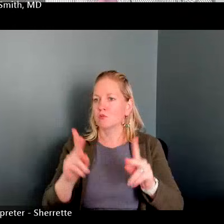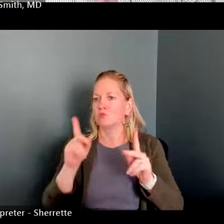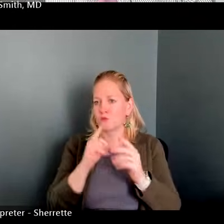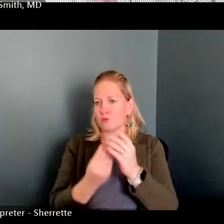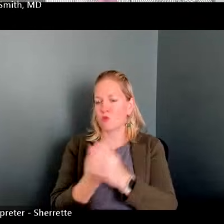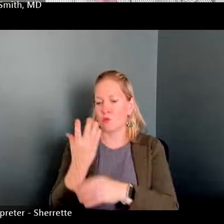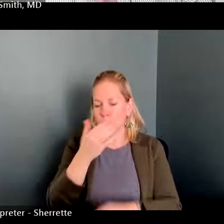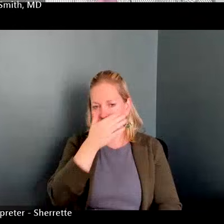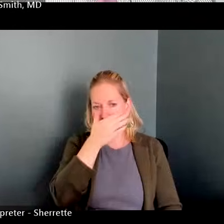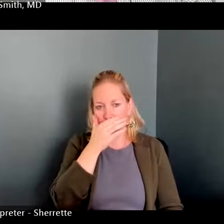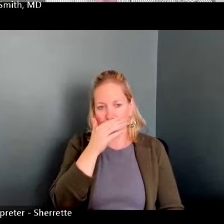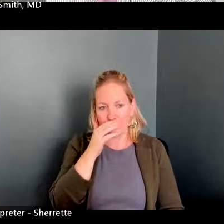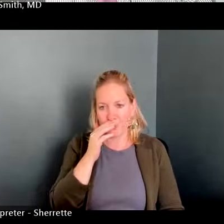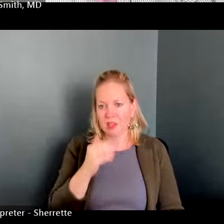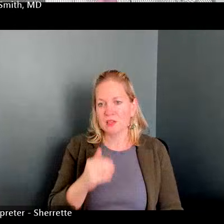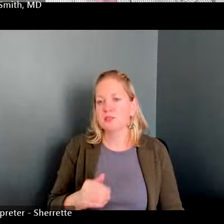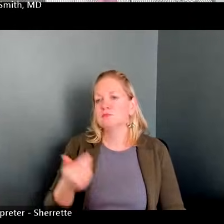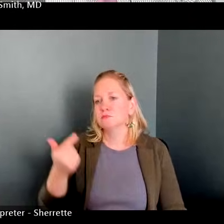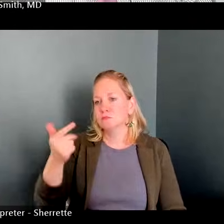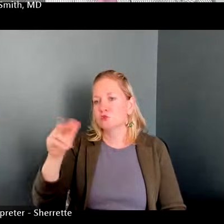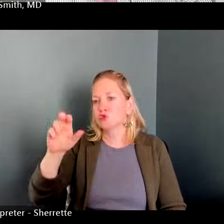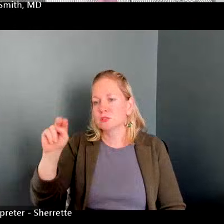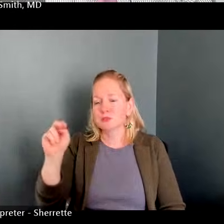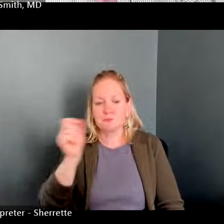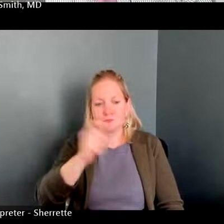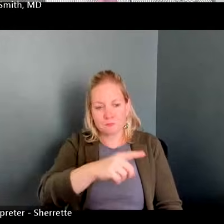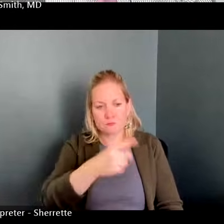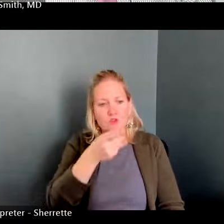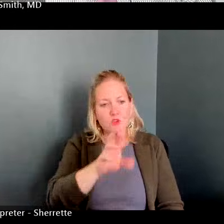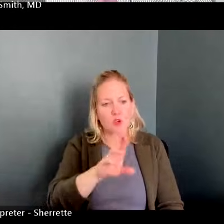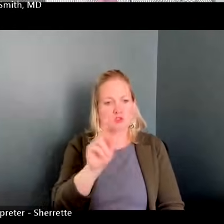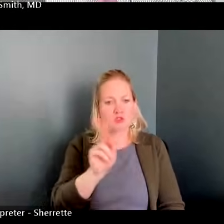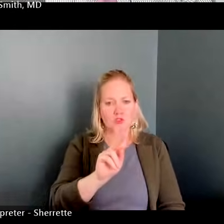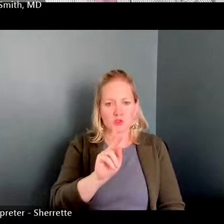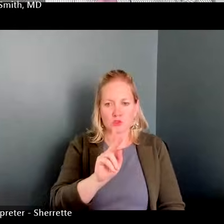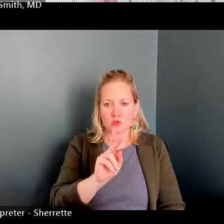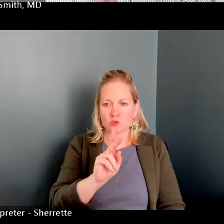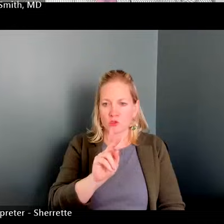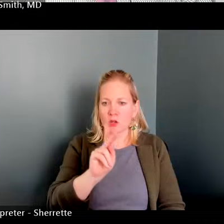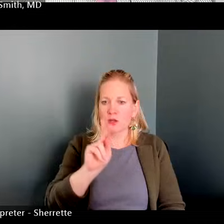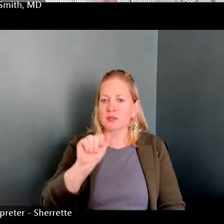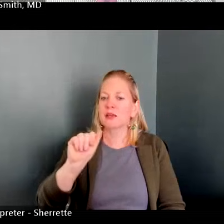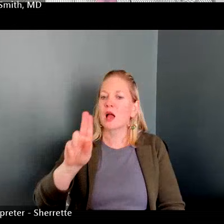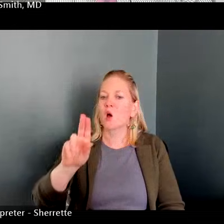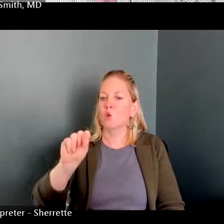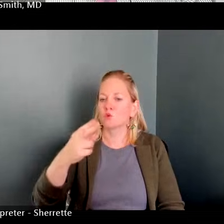for you. Can you talk just a little bit about what is -- how does the FDA review